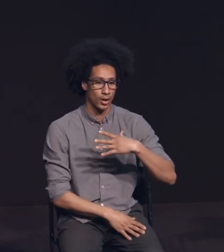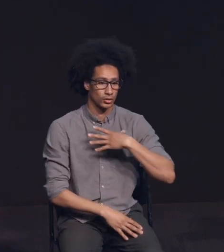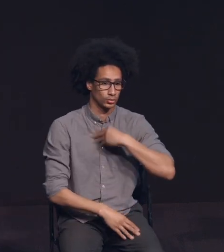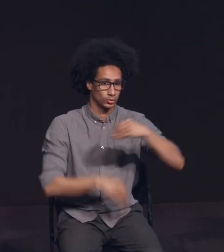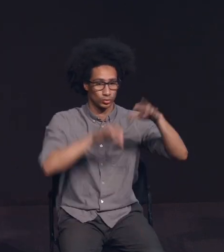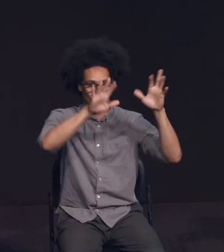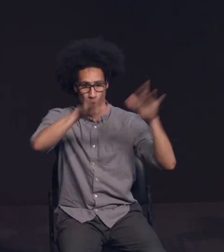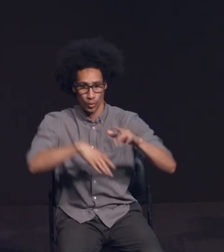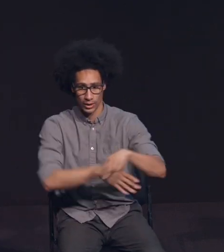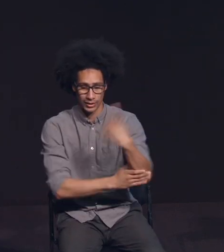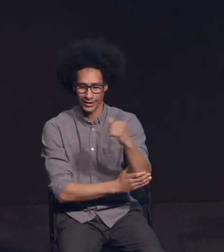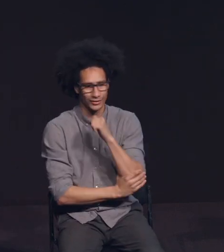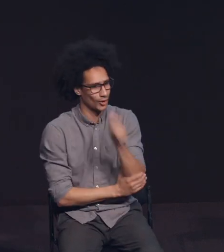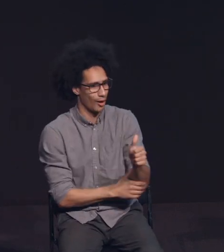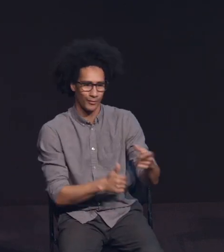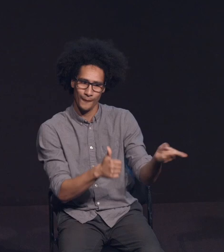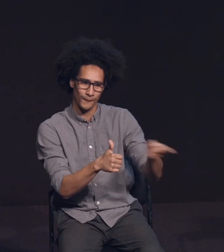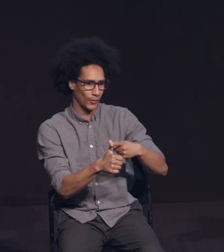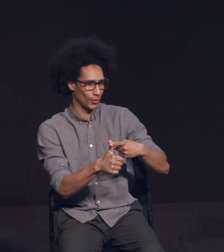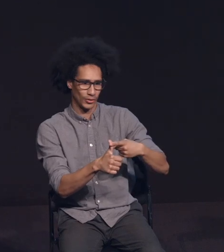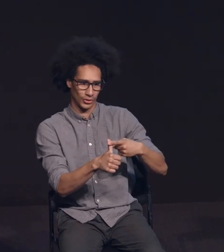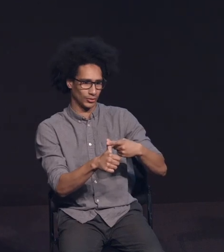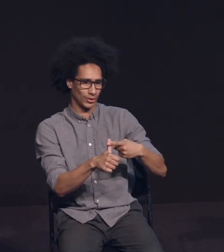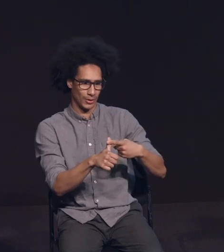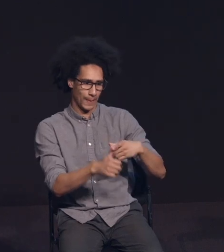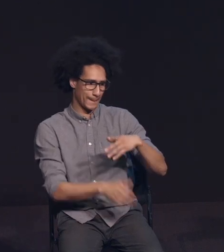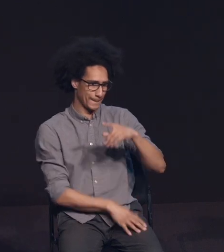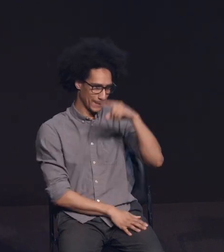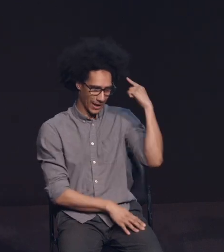written with a Black protagonist, but it is the first